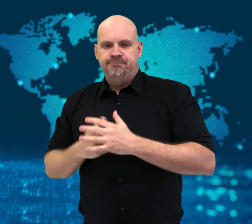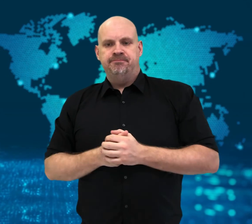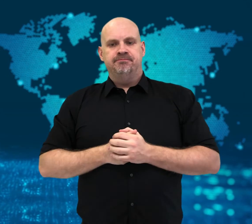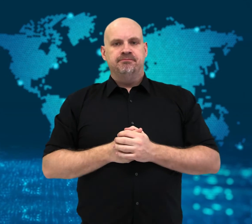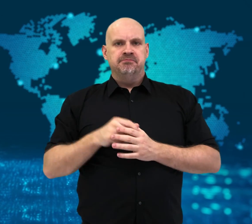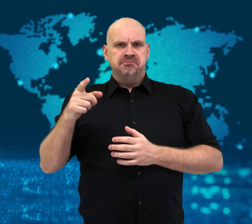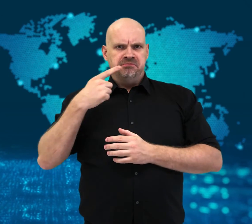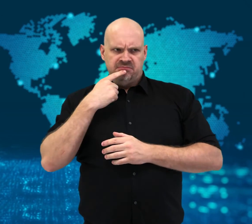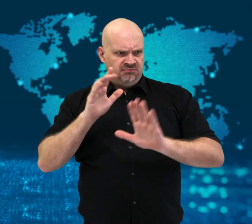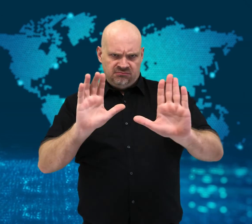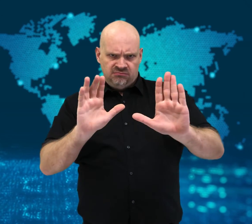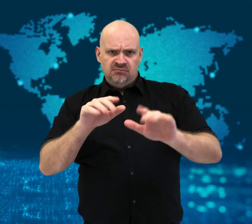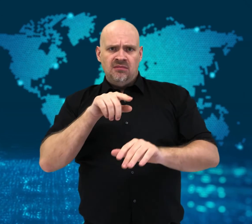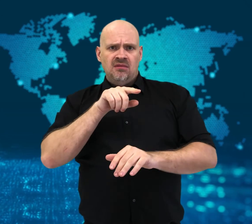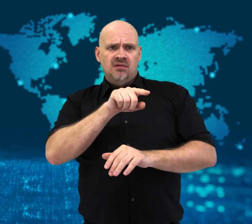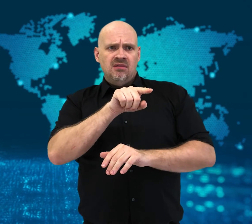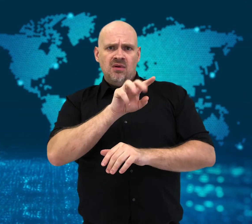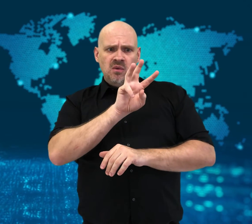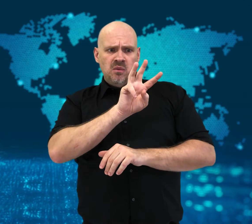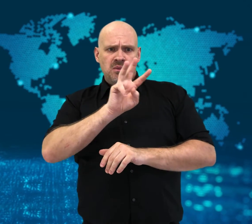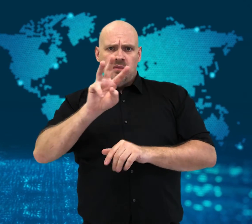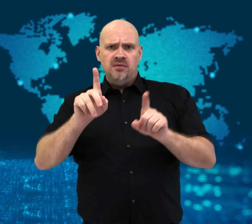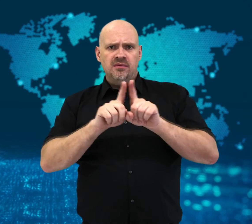service to its customers.